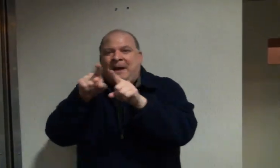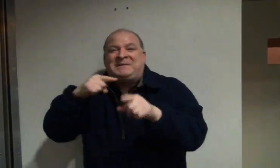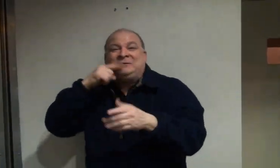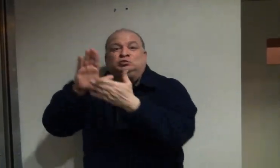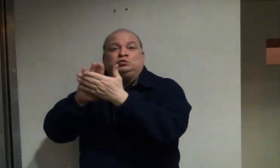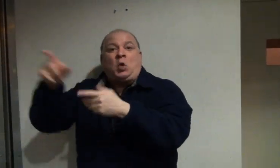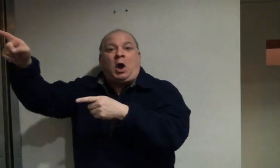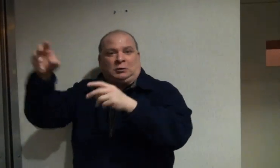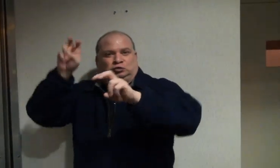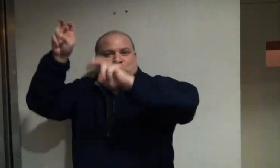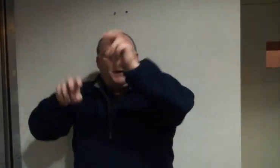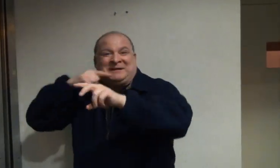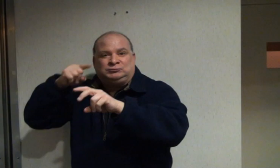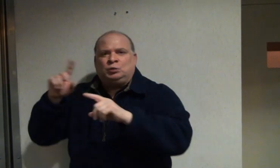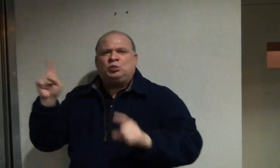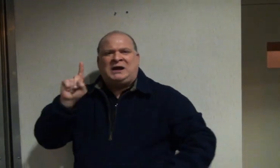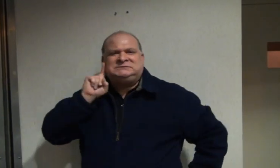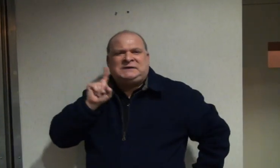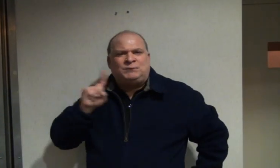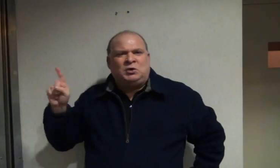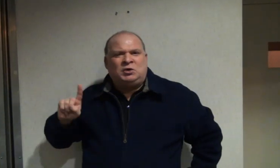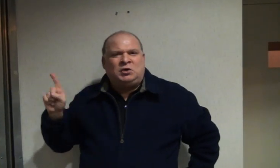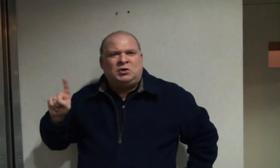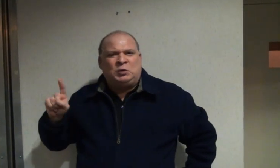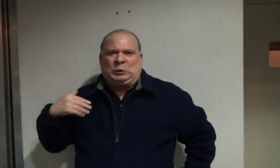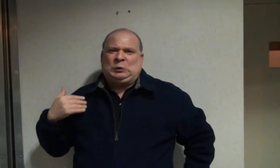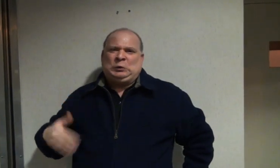This is exactly the same as in public schools, but deaf kids do not participate in those.